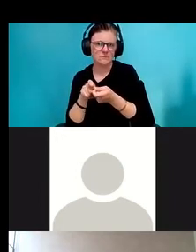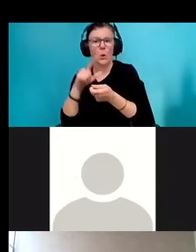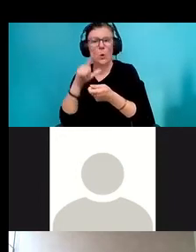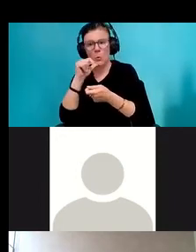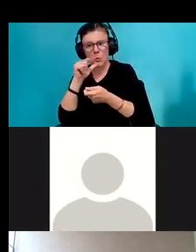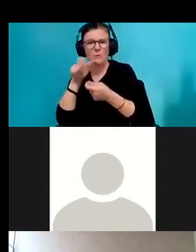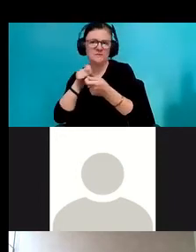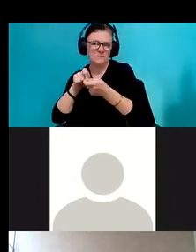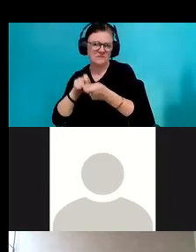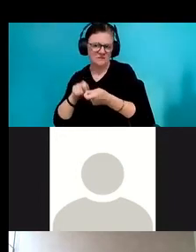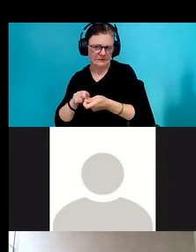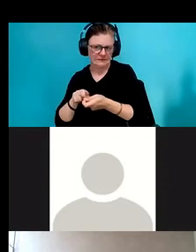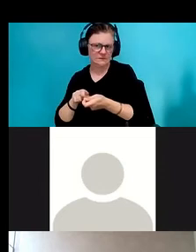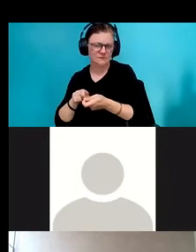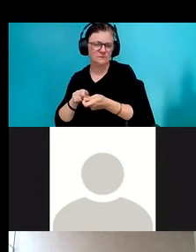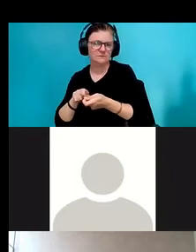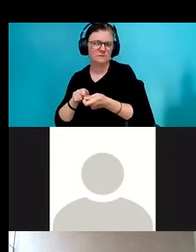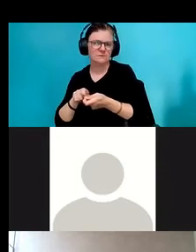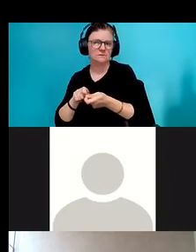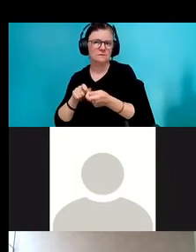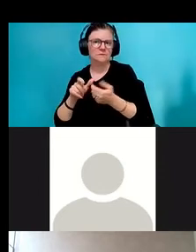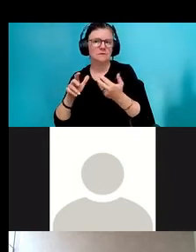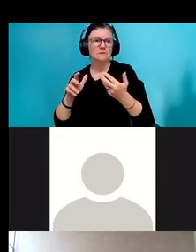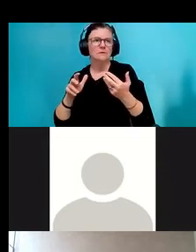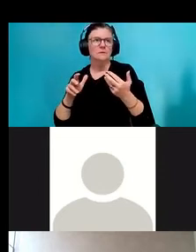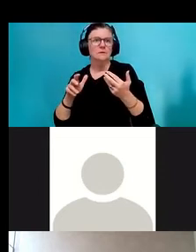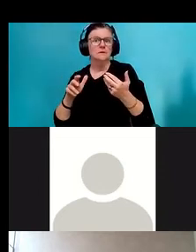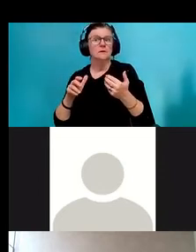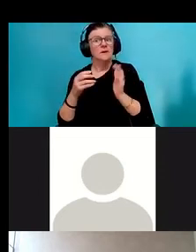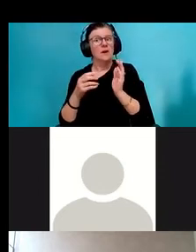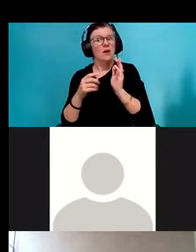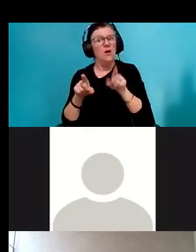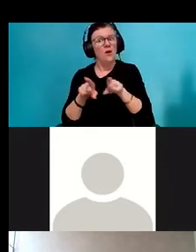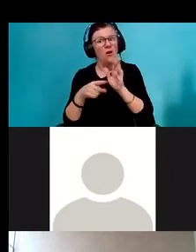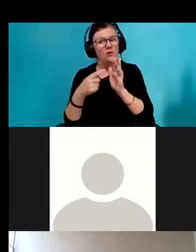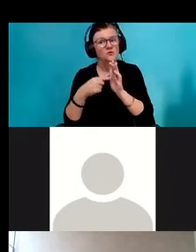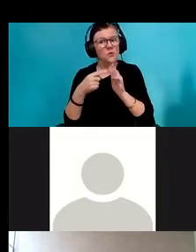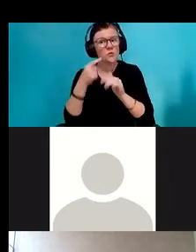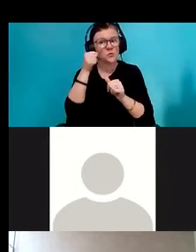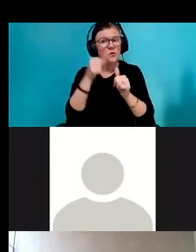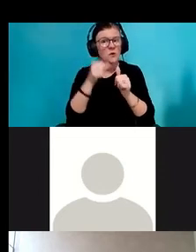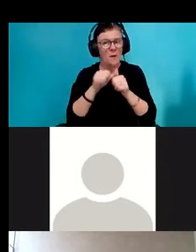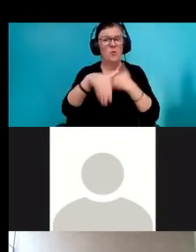Kind of just assuming that sometimes this could get pulled out of the context of the whole report.